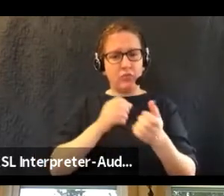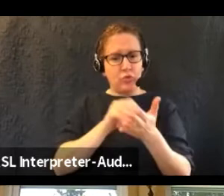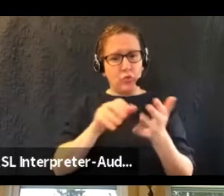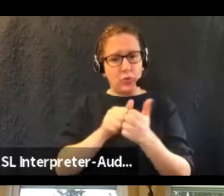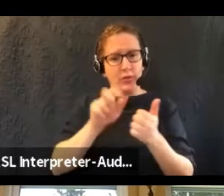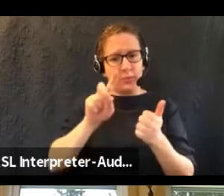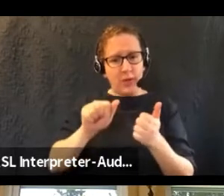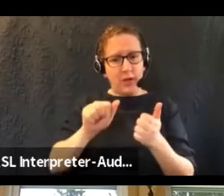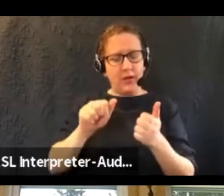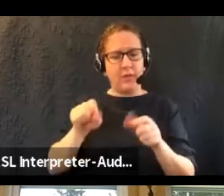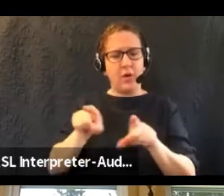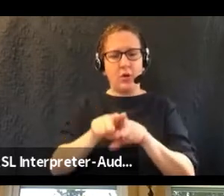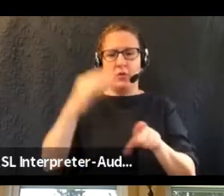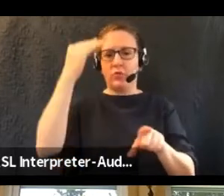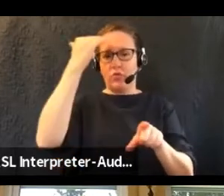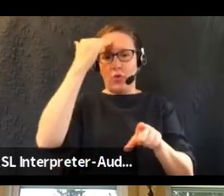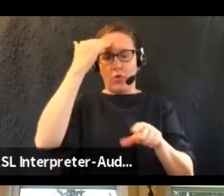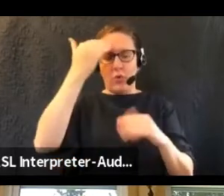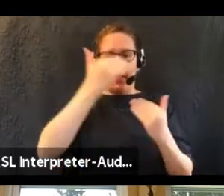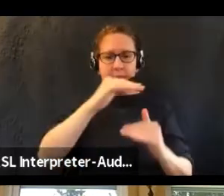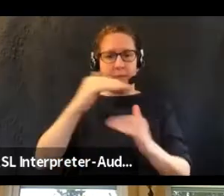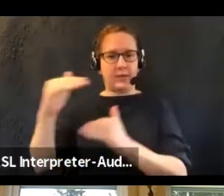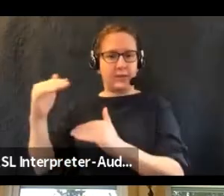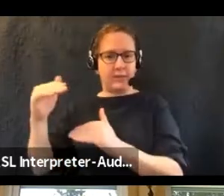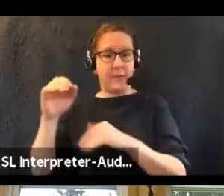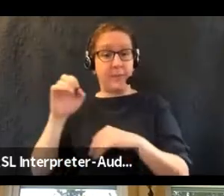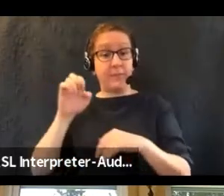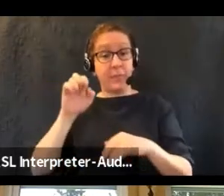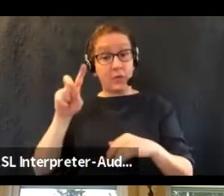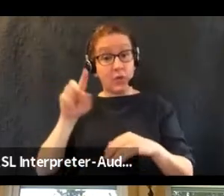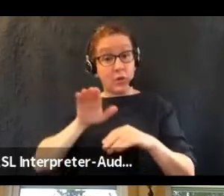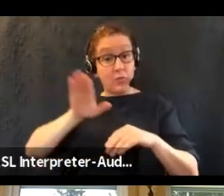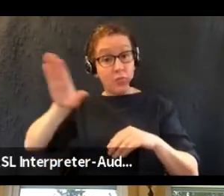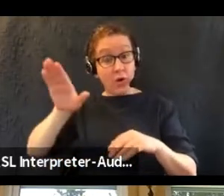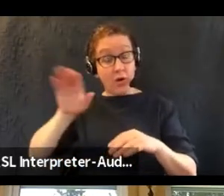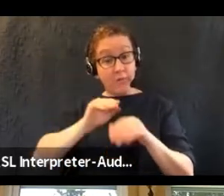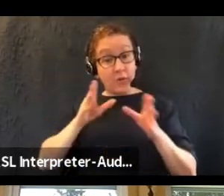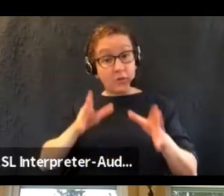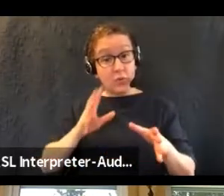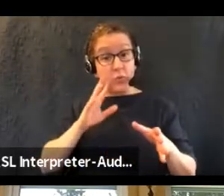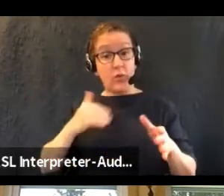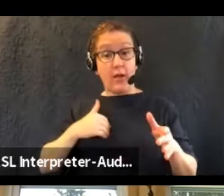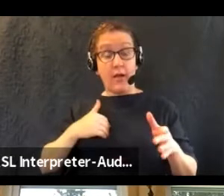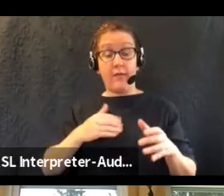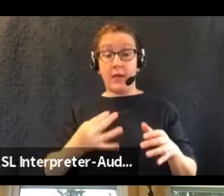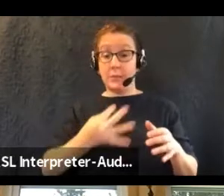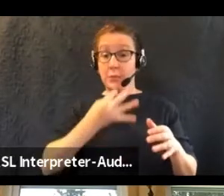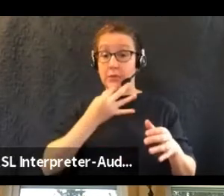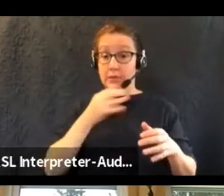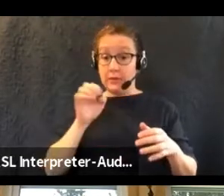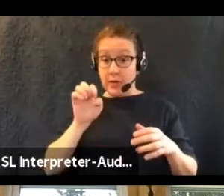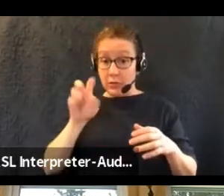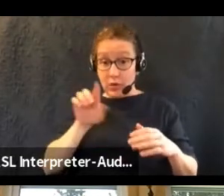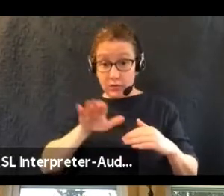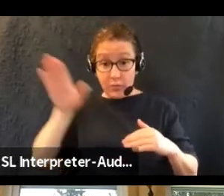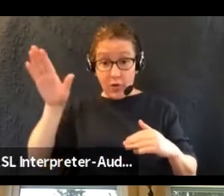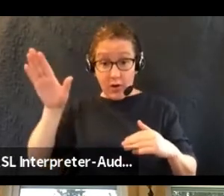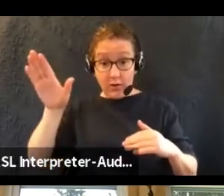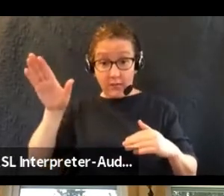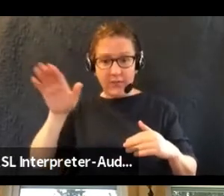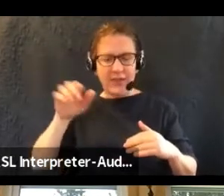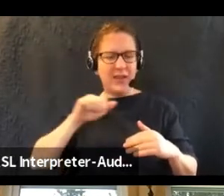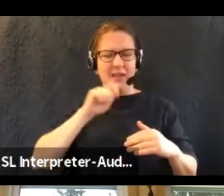So an education abroad adviser will have expertise in education abroad, does not need to and